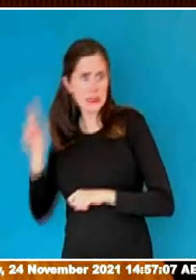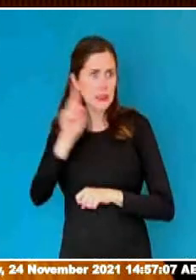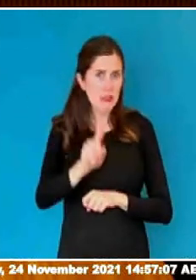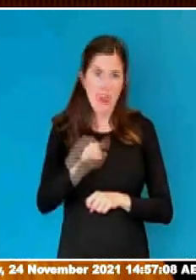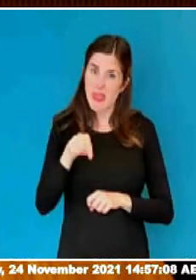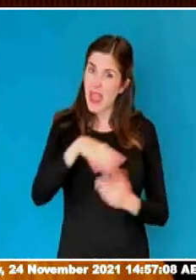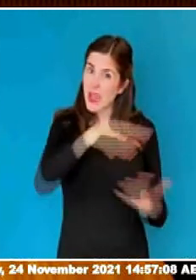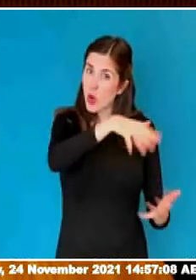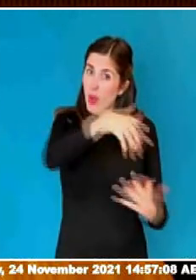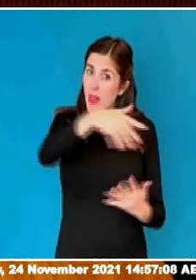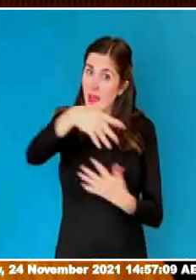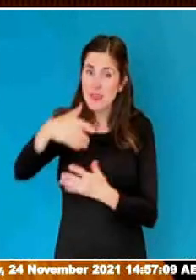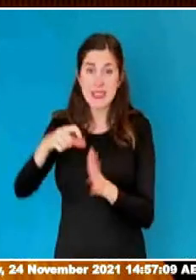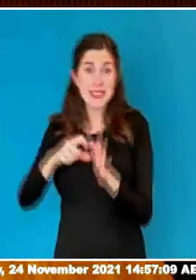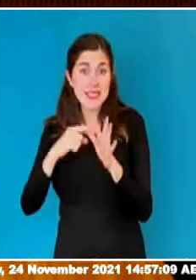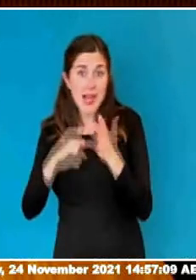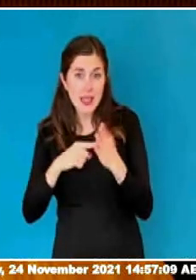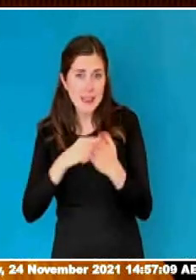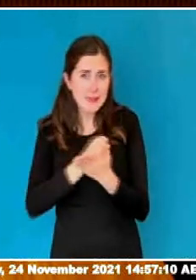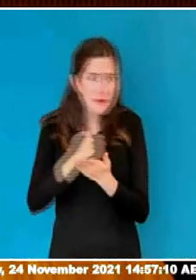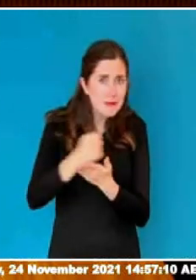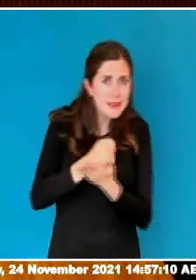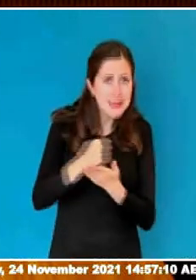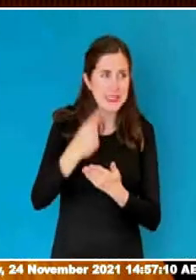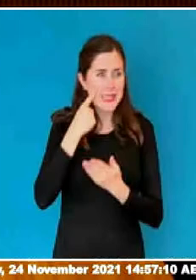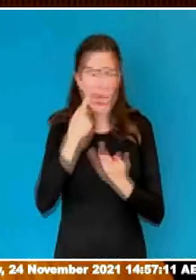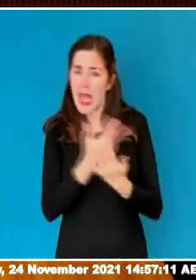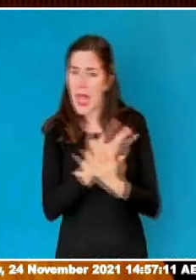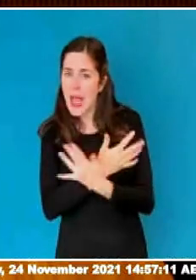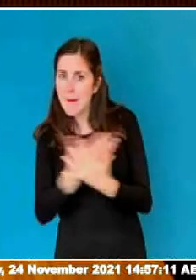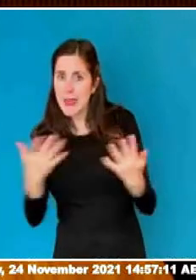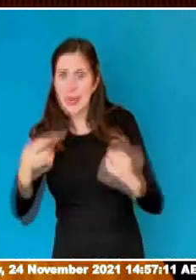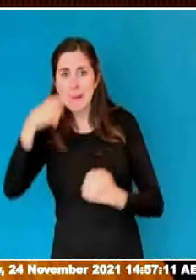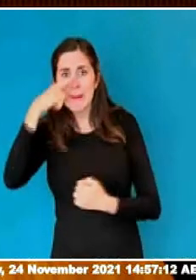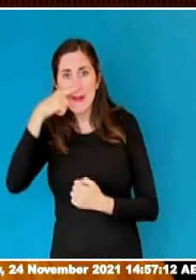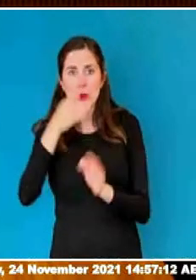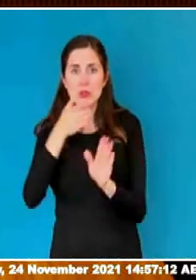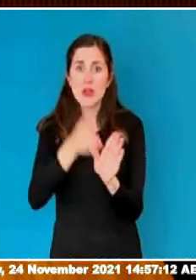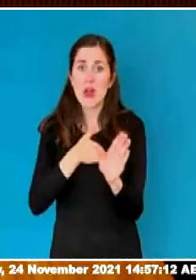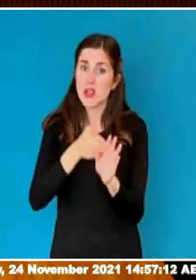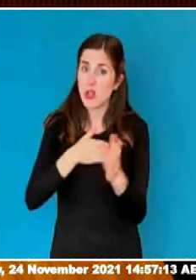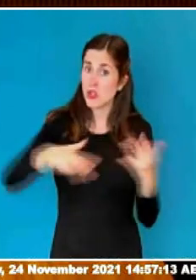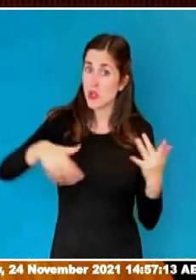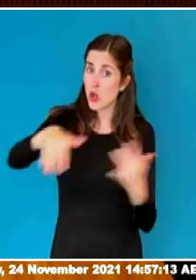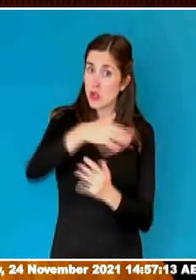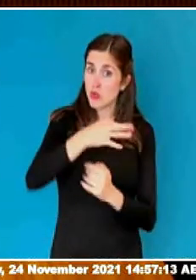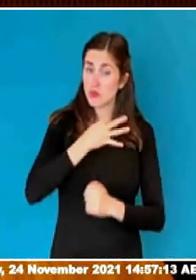can monitor progress or evaluate any measures that might be adopted?